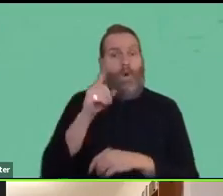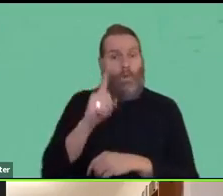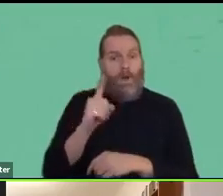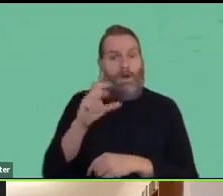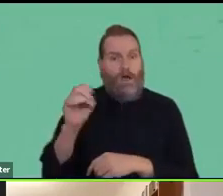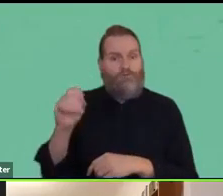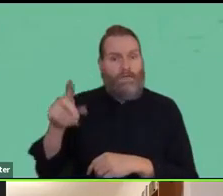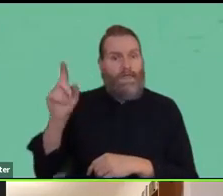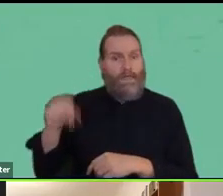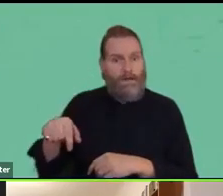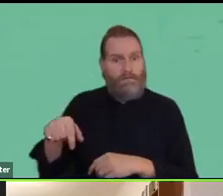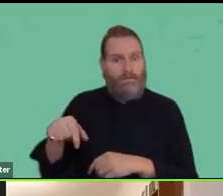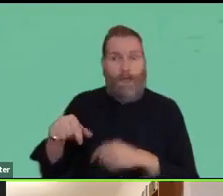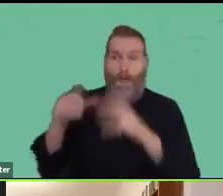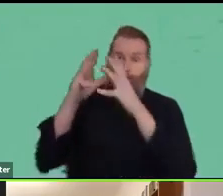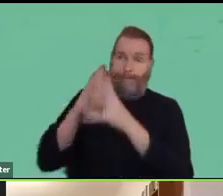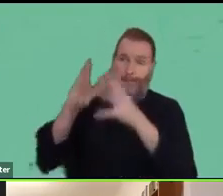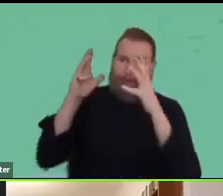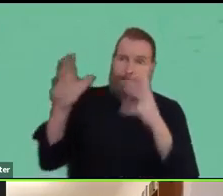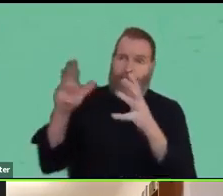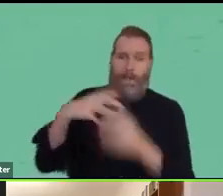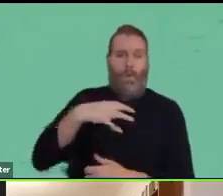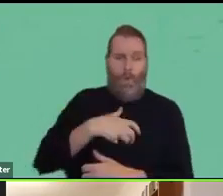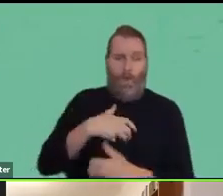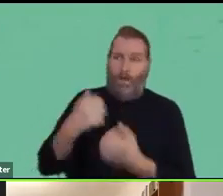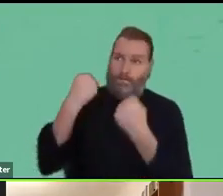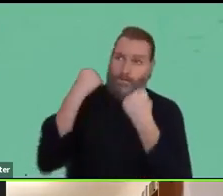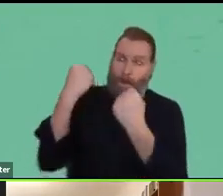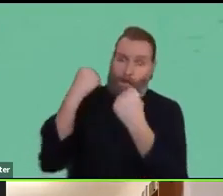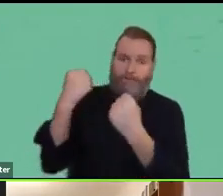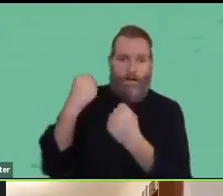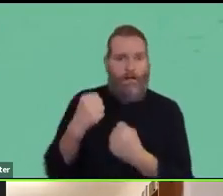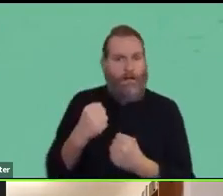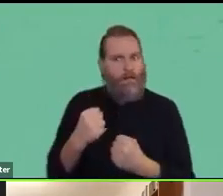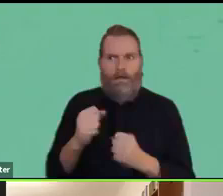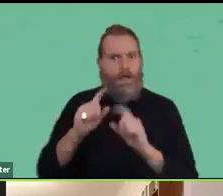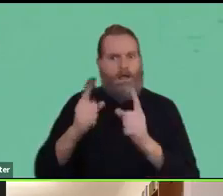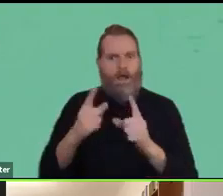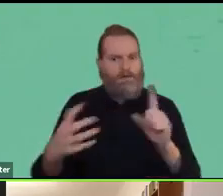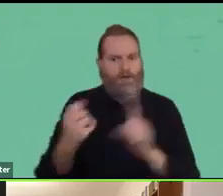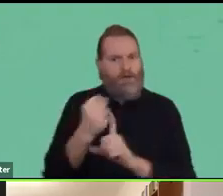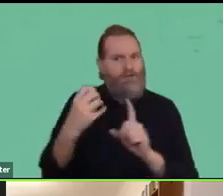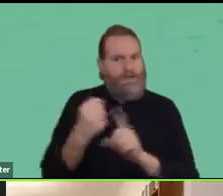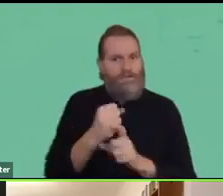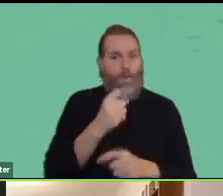also fighting on really important causes so I think we should first of all recognize getting